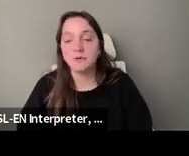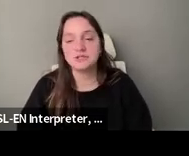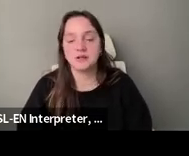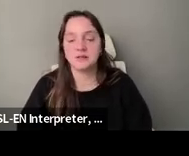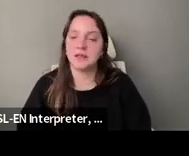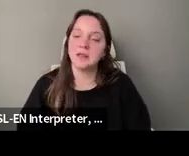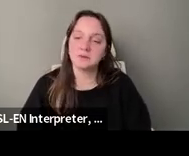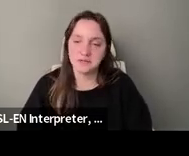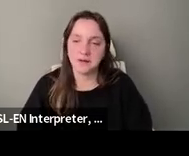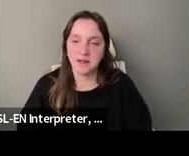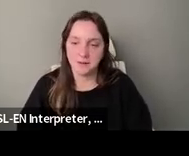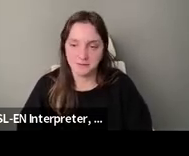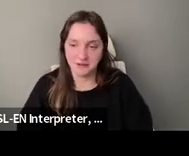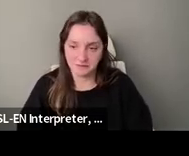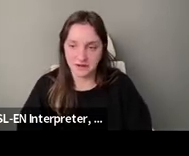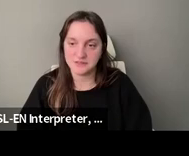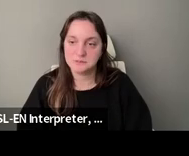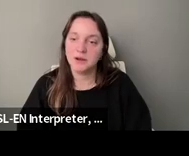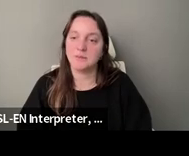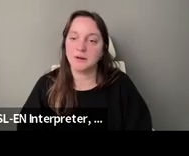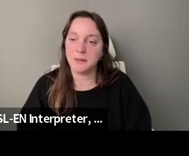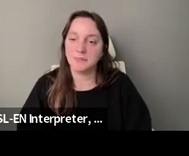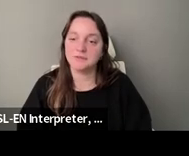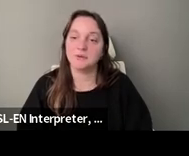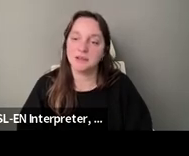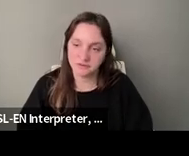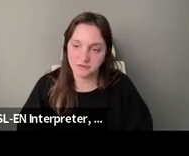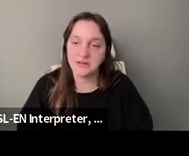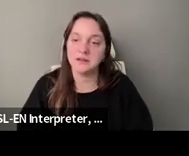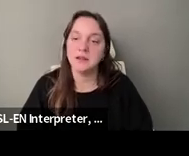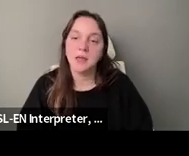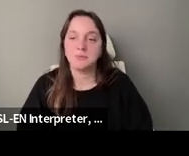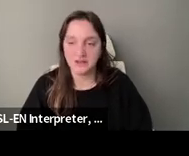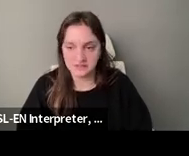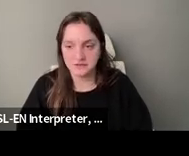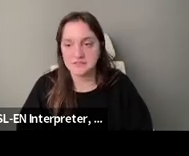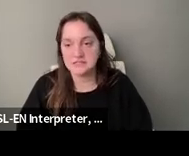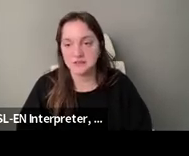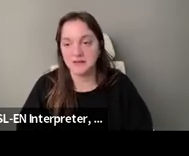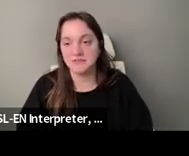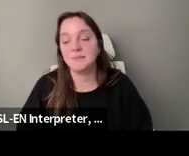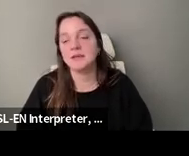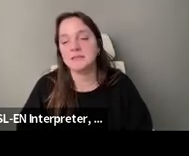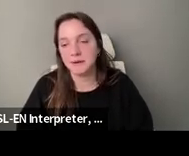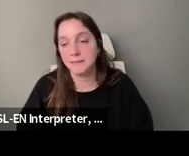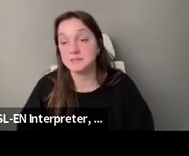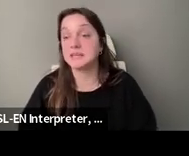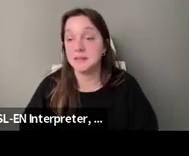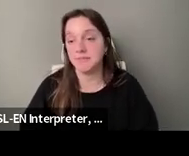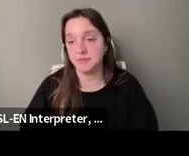were able to intervene and provide services to that family and they were able to keep their parental rights. So these are